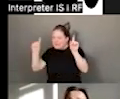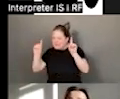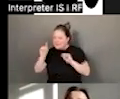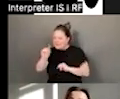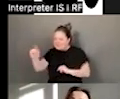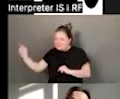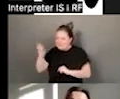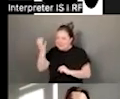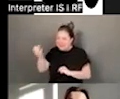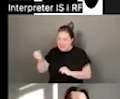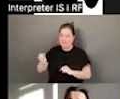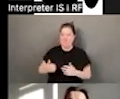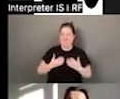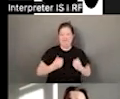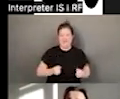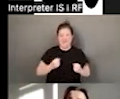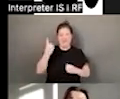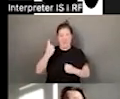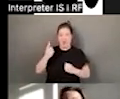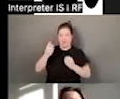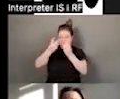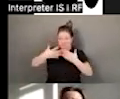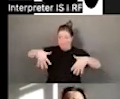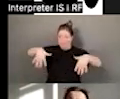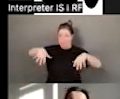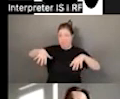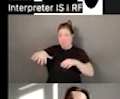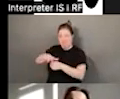the Research and Innovation Department where we can do non commercial things